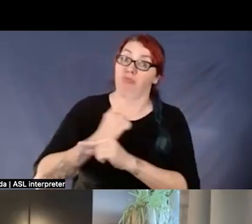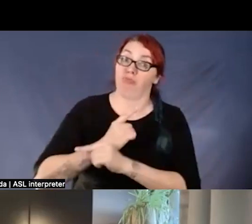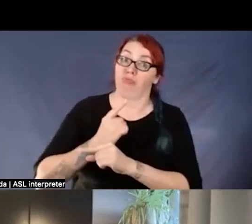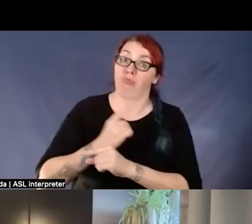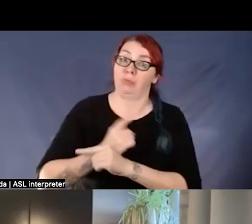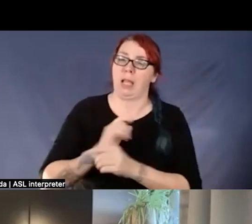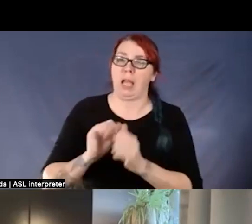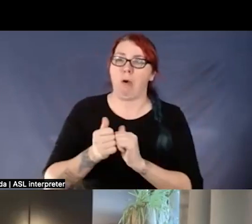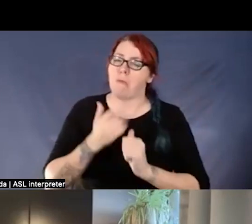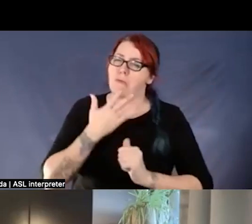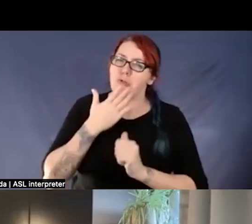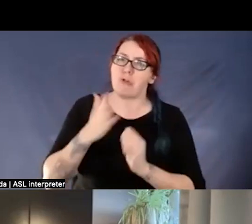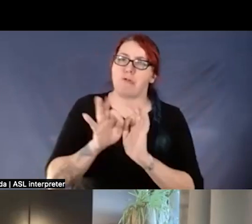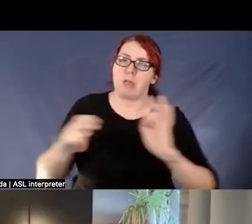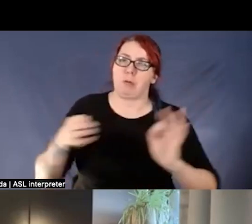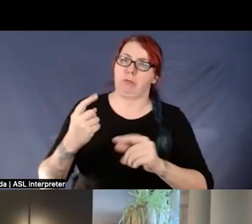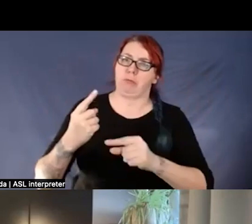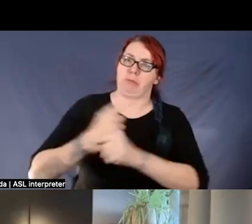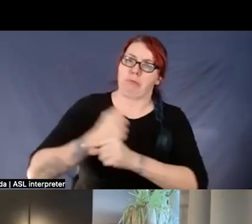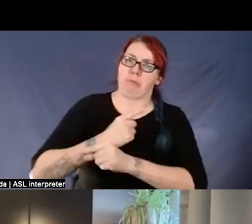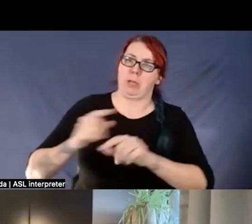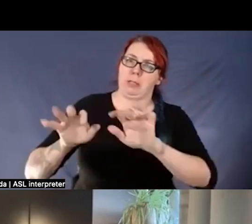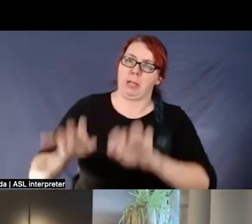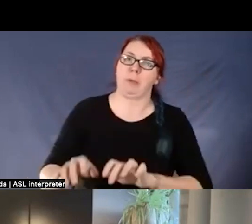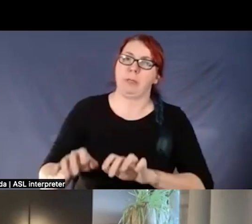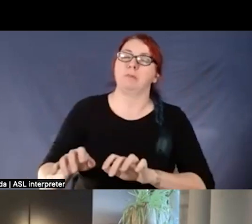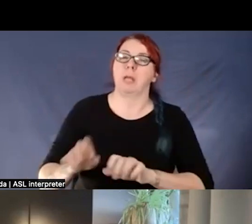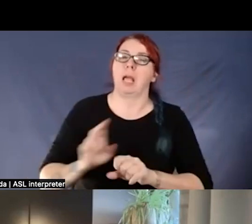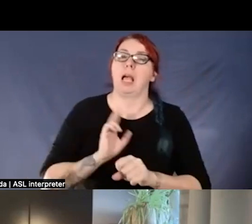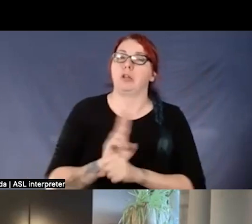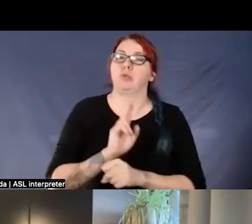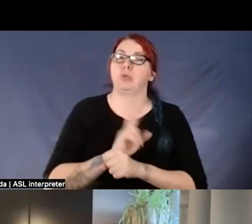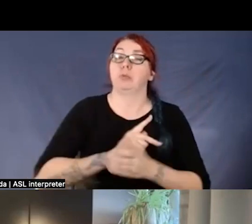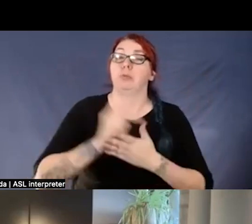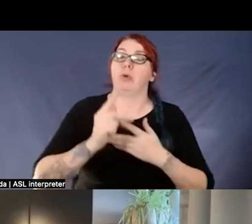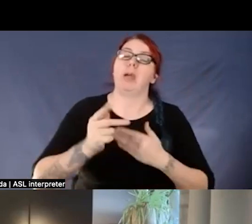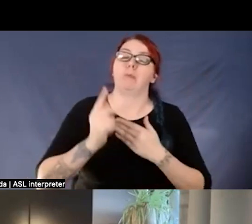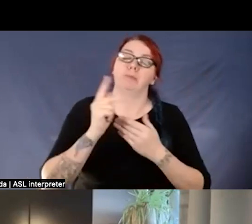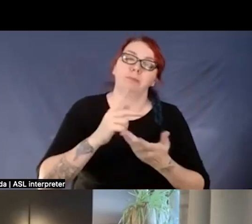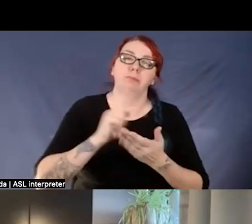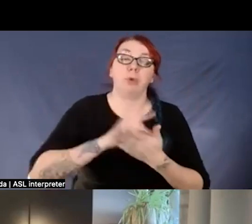by the writings of Tara Moore and others. It is a Chrome extension for Gmail that will warn you